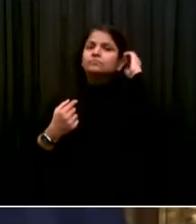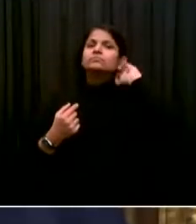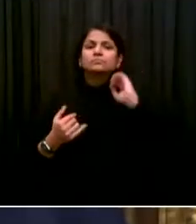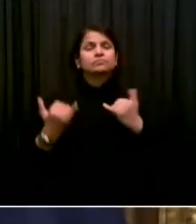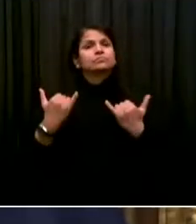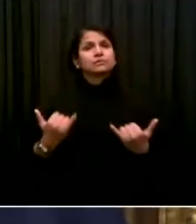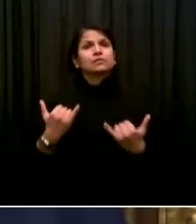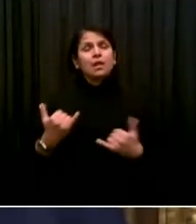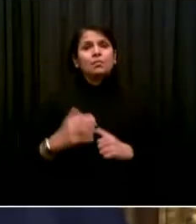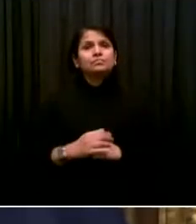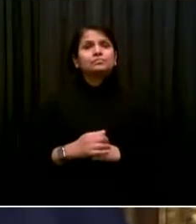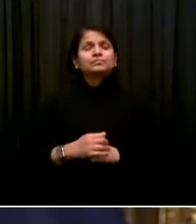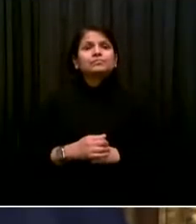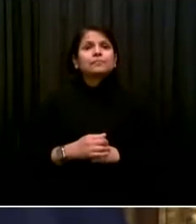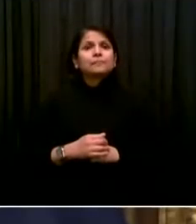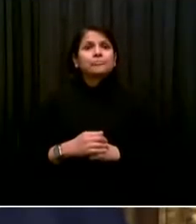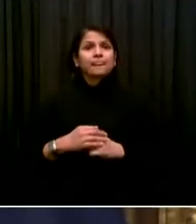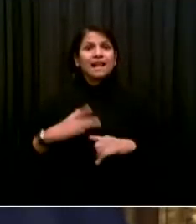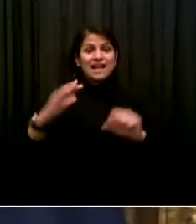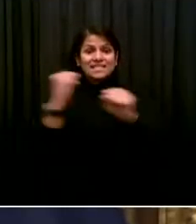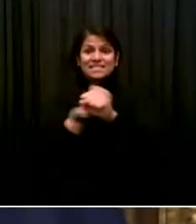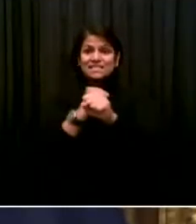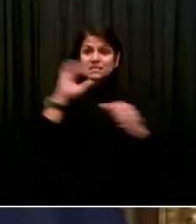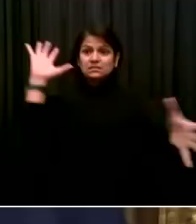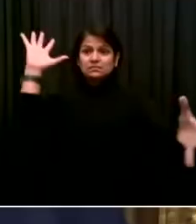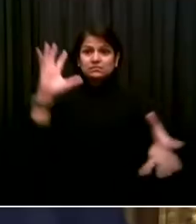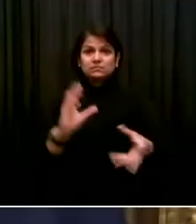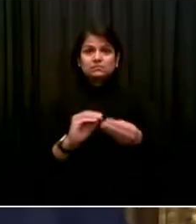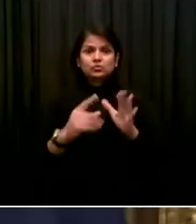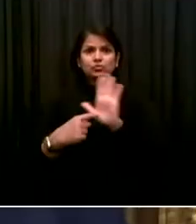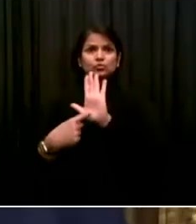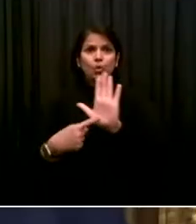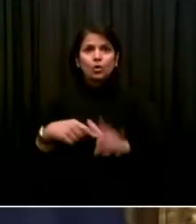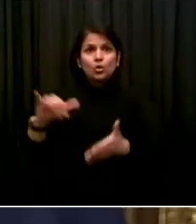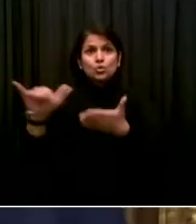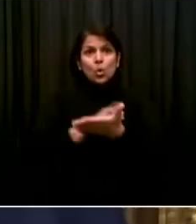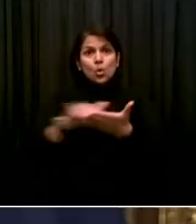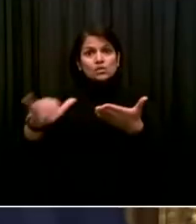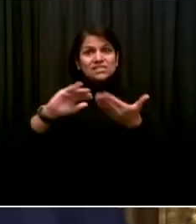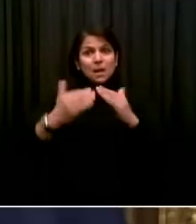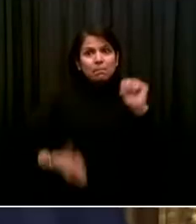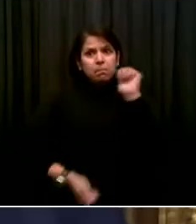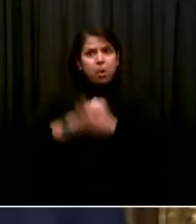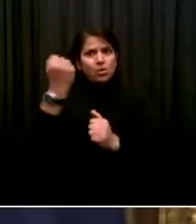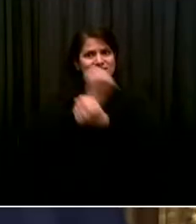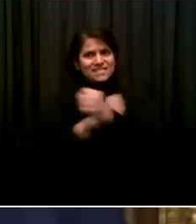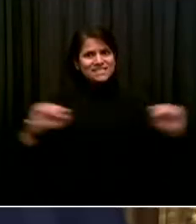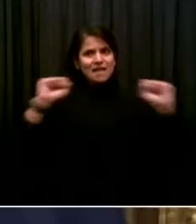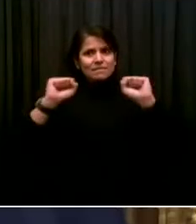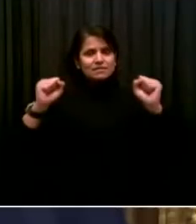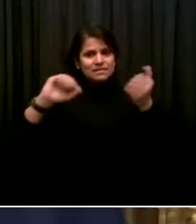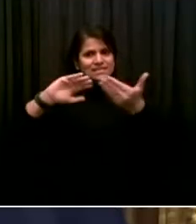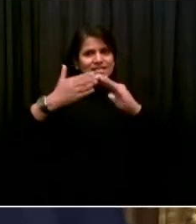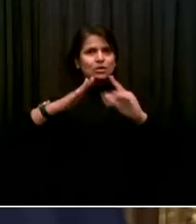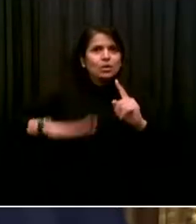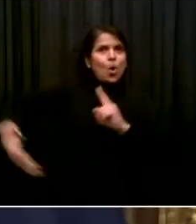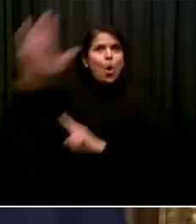DONE IT BEFORE. STATISTICALLY NEW YORK CITY STILL IS THE SAFEST BIG CITY